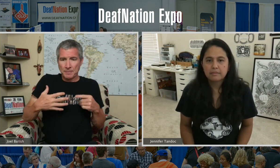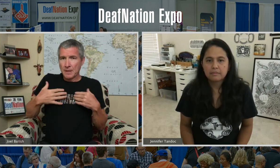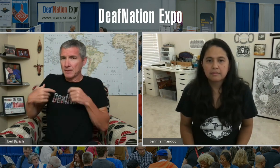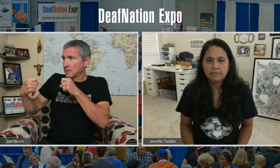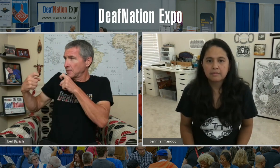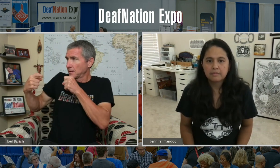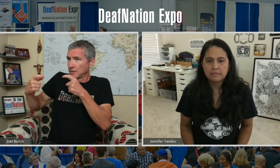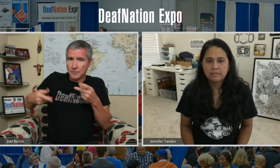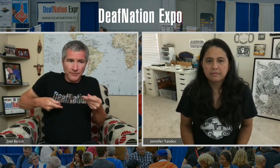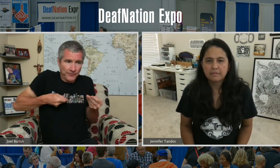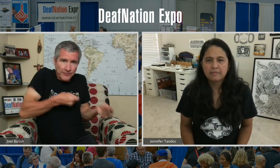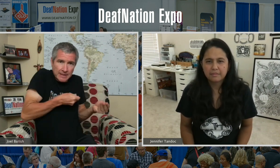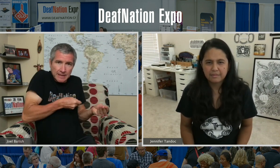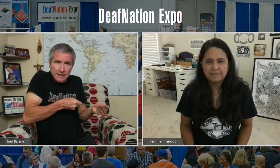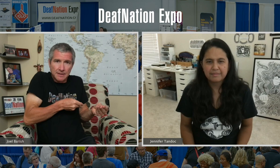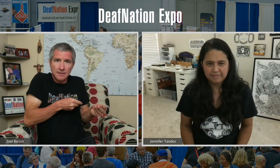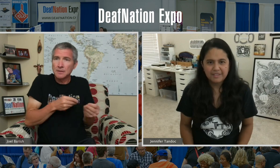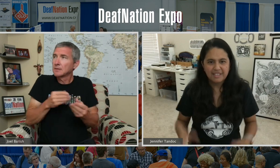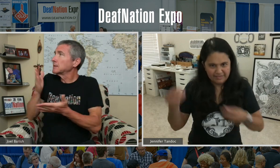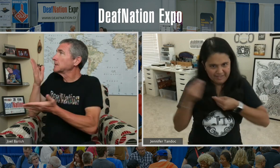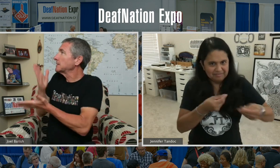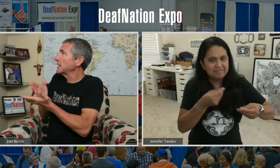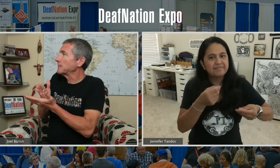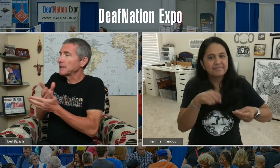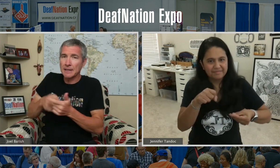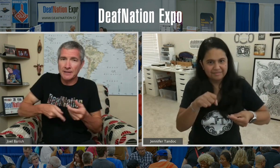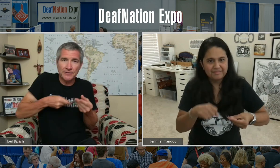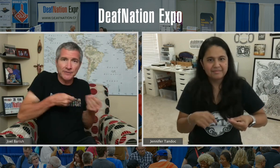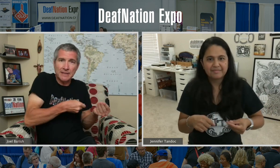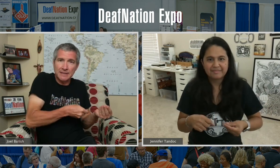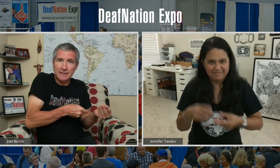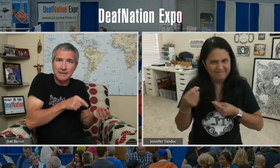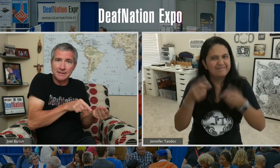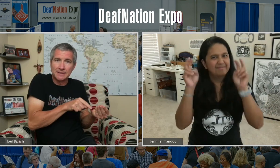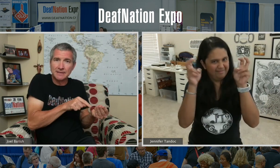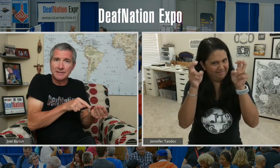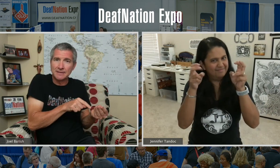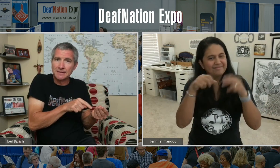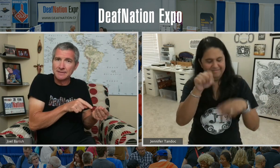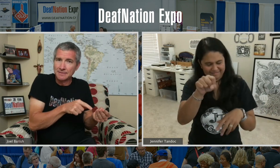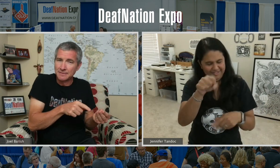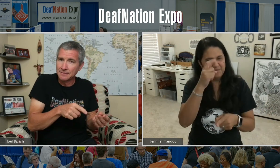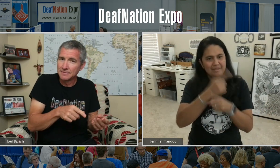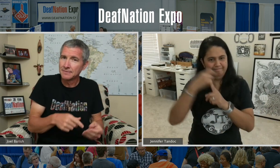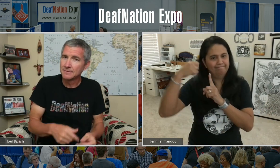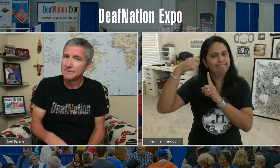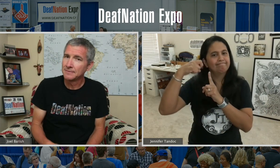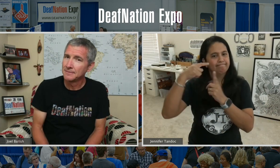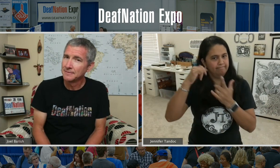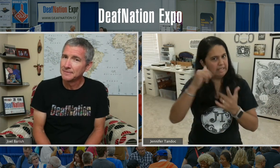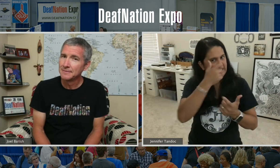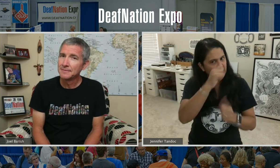and socialization will feed that, but you can't feed after not getting socialization. Yes, right, stimulation.